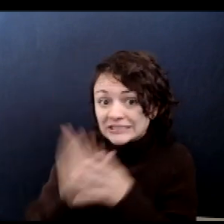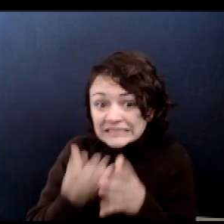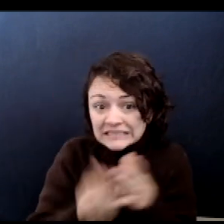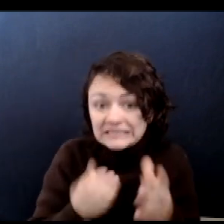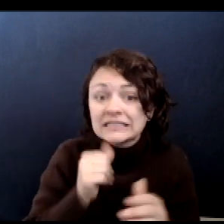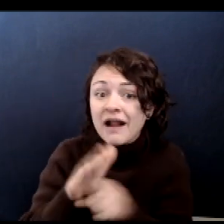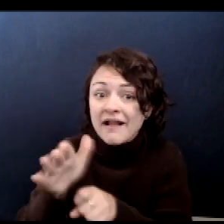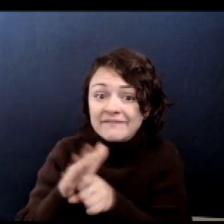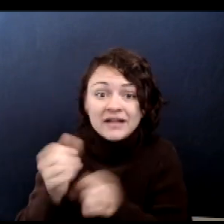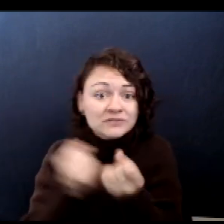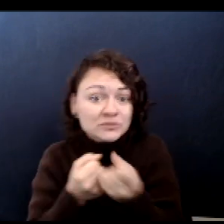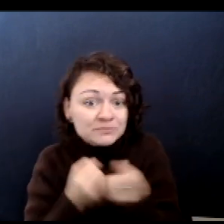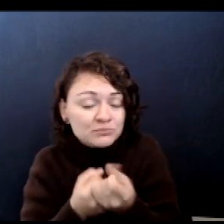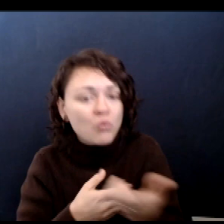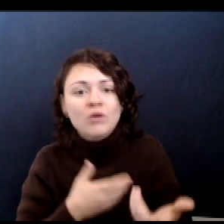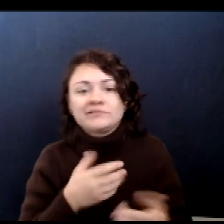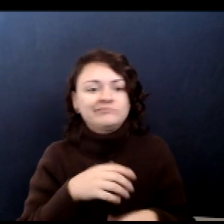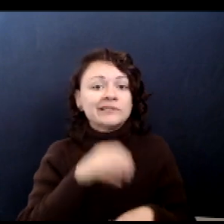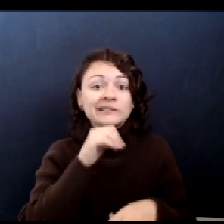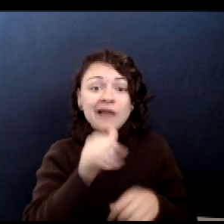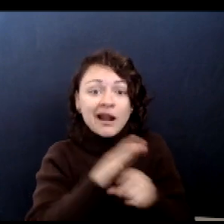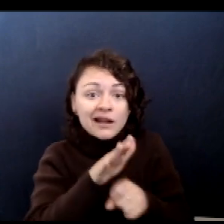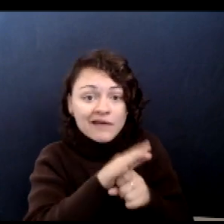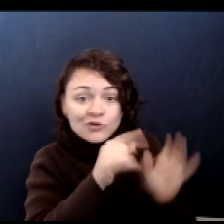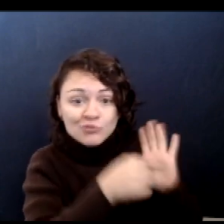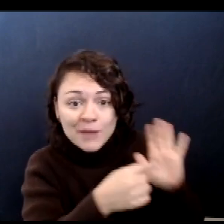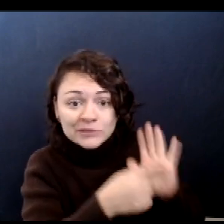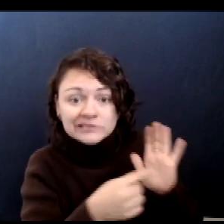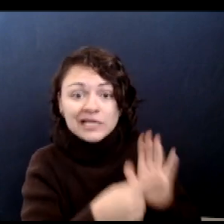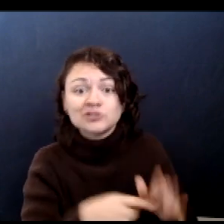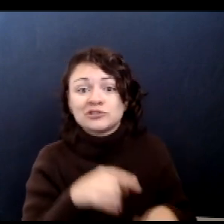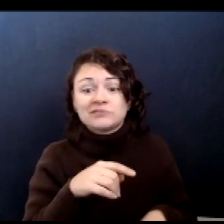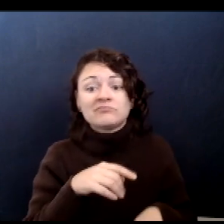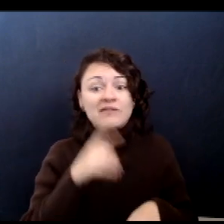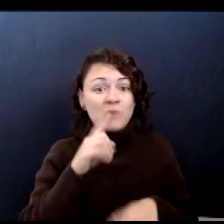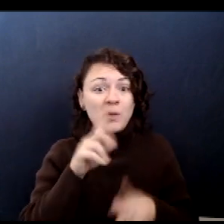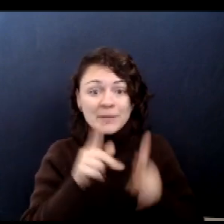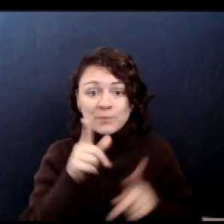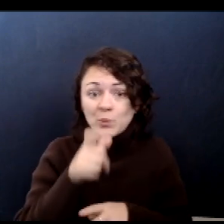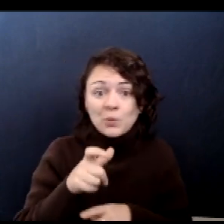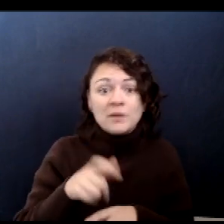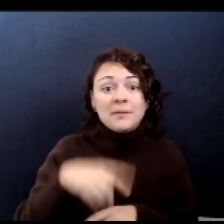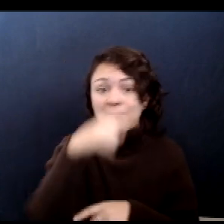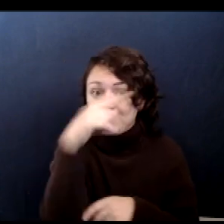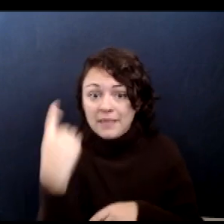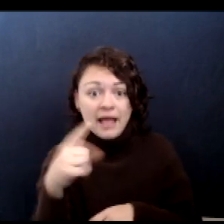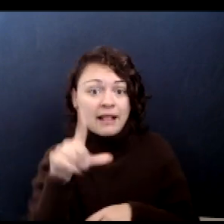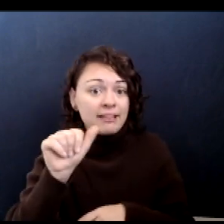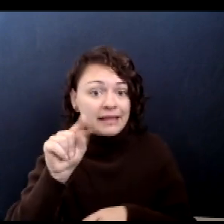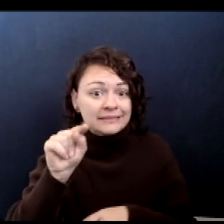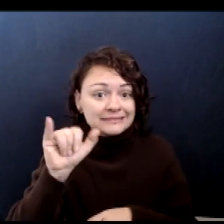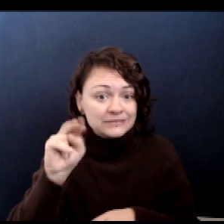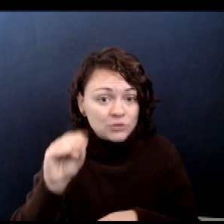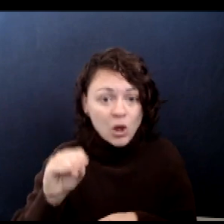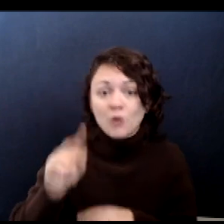as well as under representation by folks that are Black Latino or of color. We thank you for sharing this space with